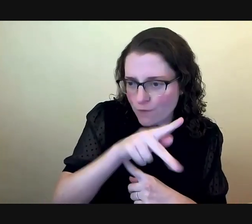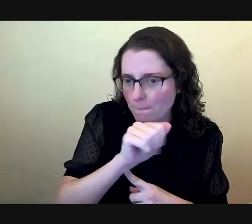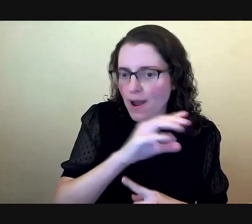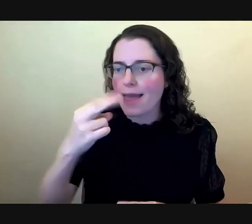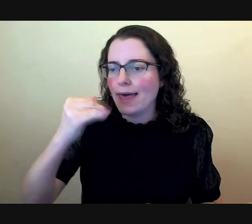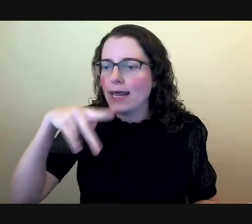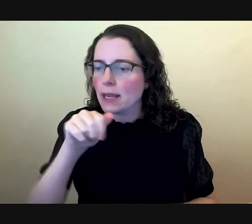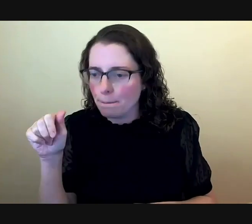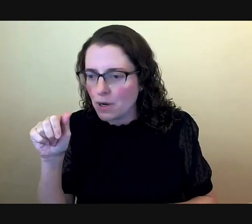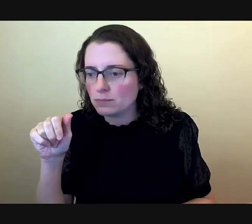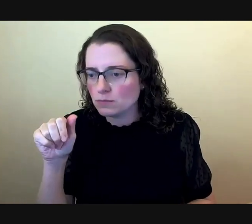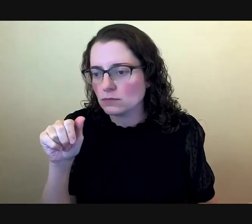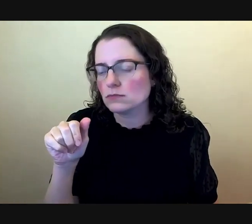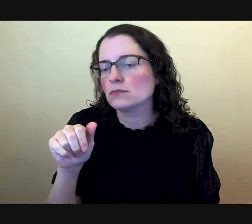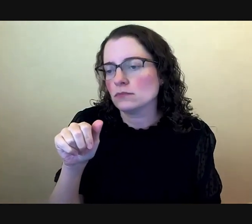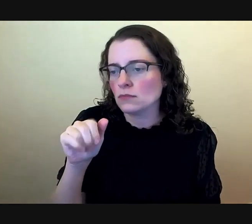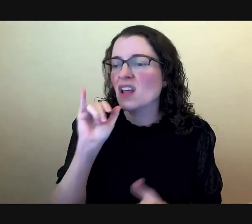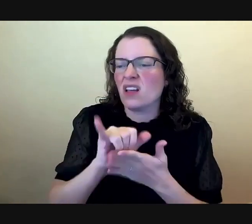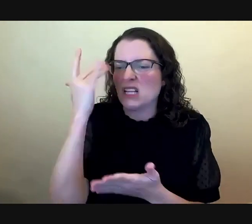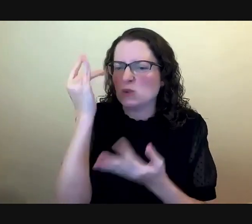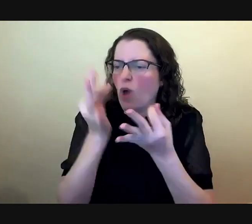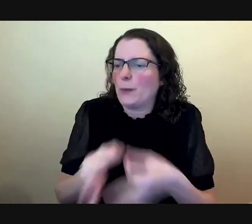required under FERPA and HIPAA.